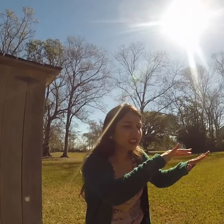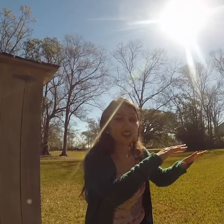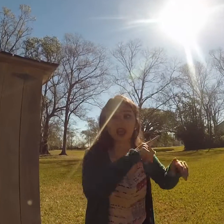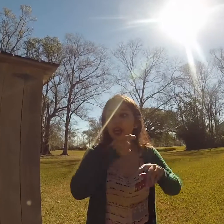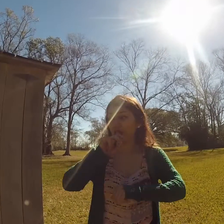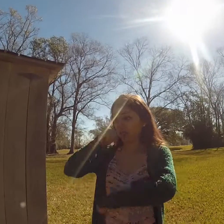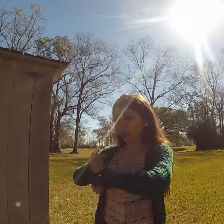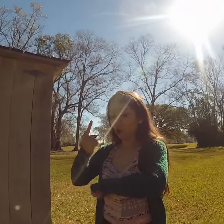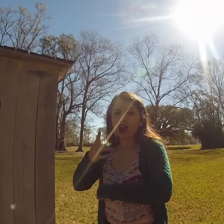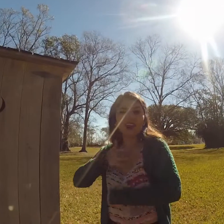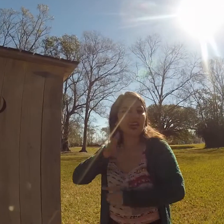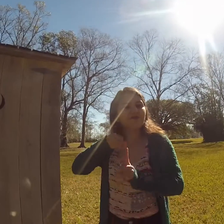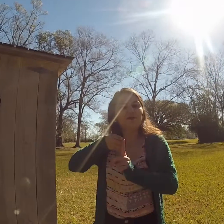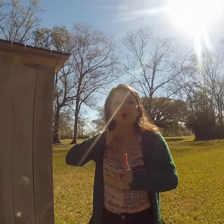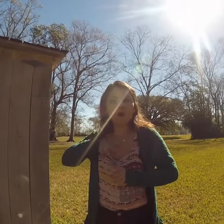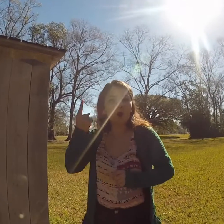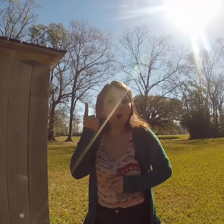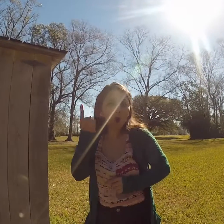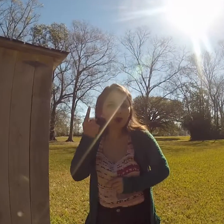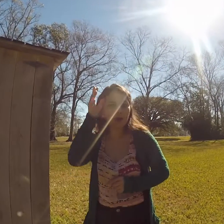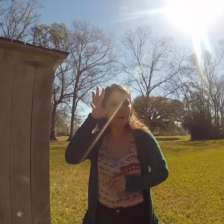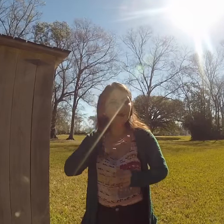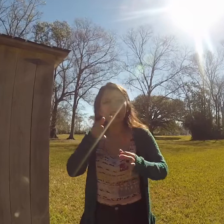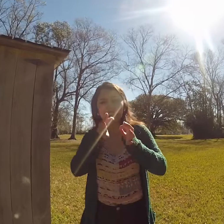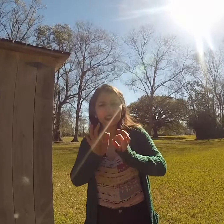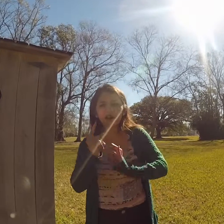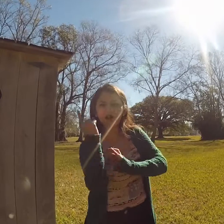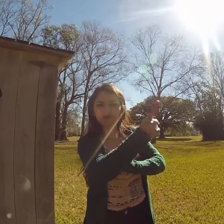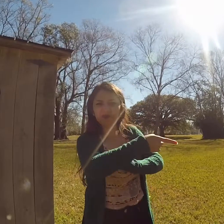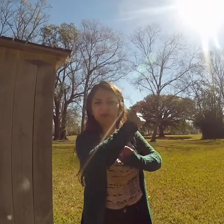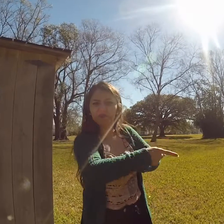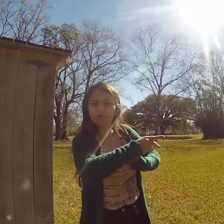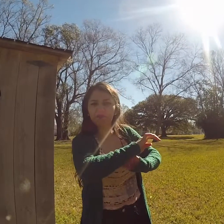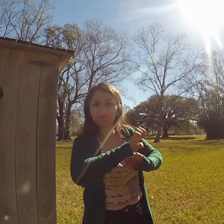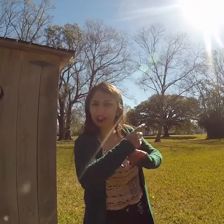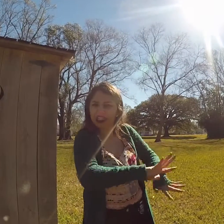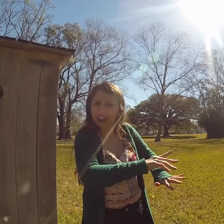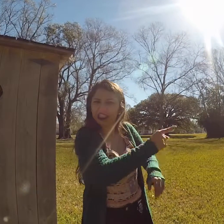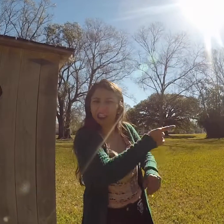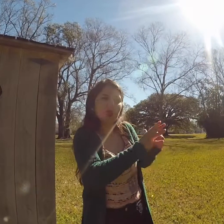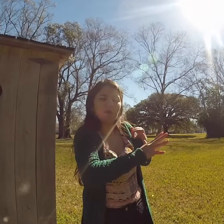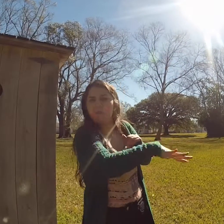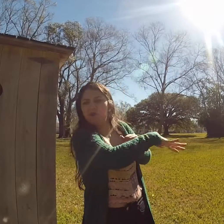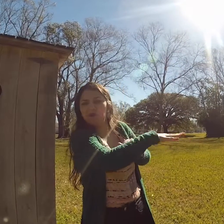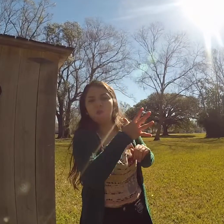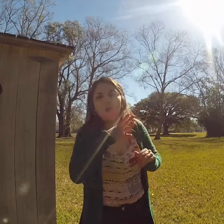During that time, it used to have one (like this one) but only for women only men had it easier (comparing to women), just standing up and doing their thing behind the trees and other areas